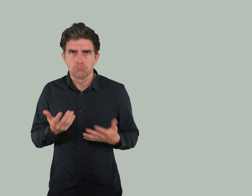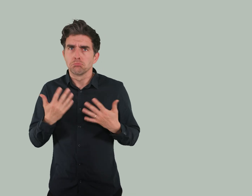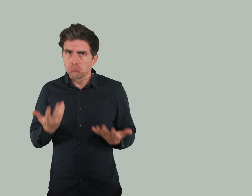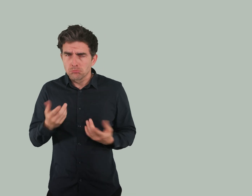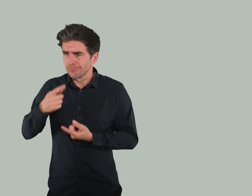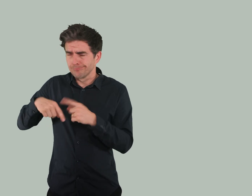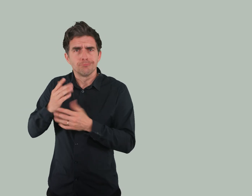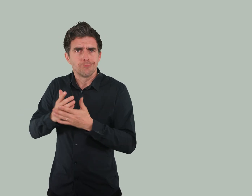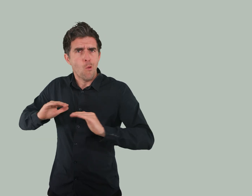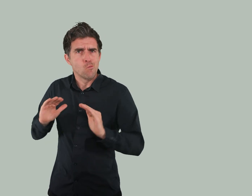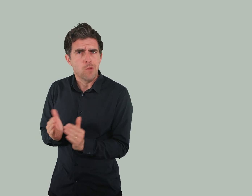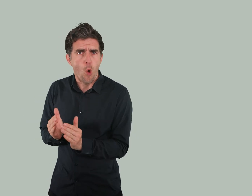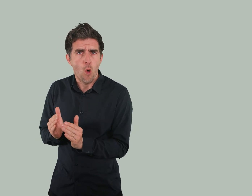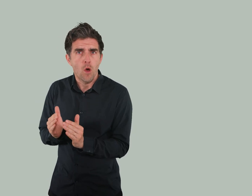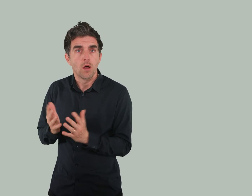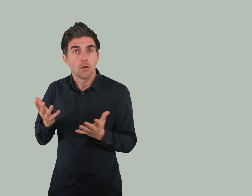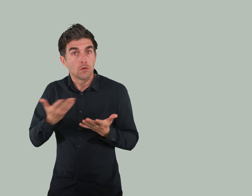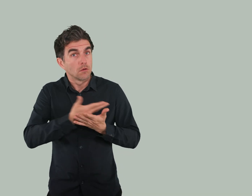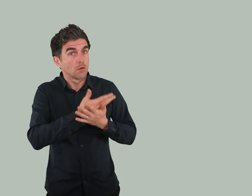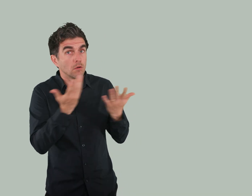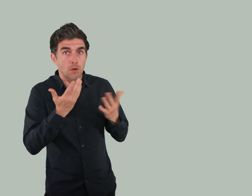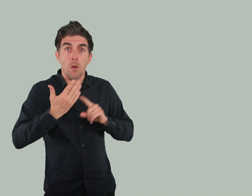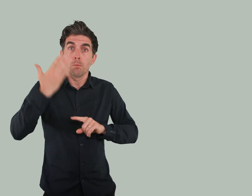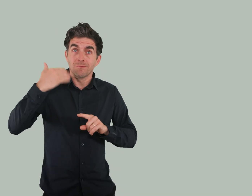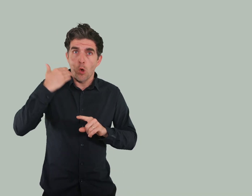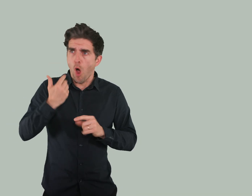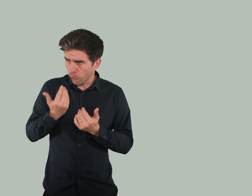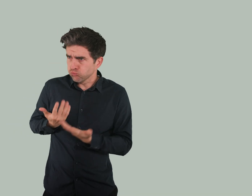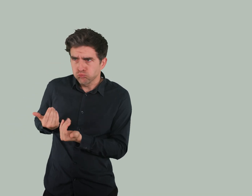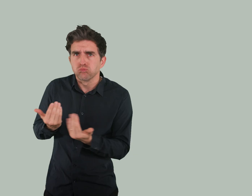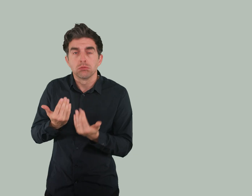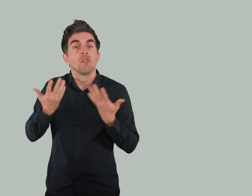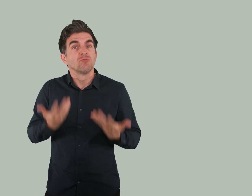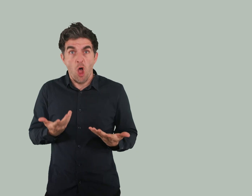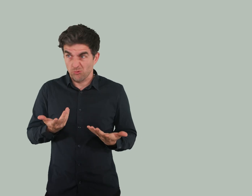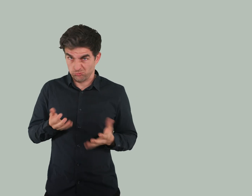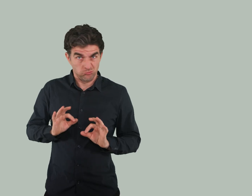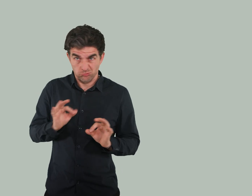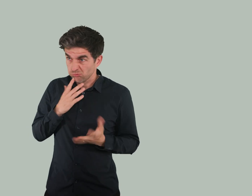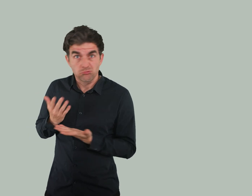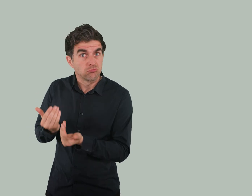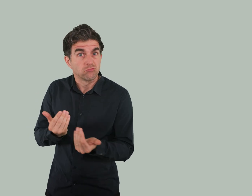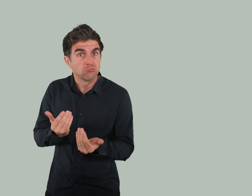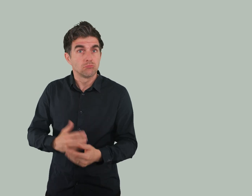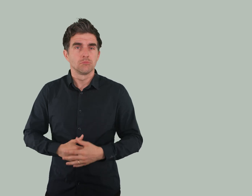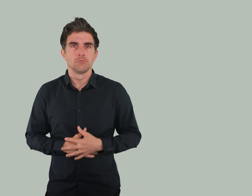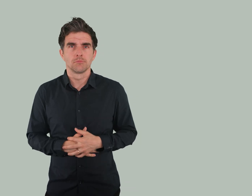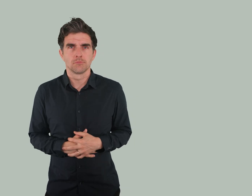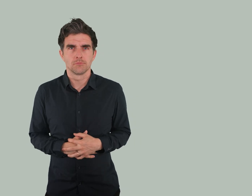For a sizeable minority, the labour market no longer performs the function it once did.